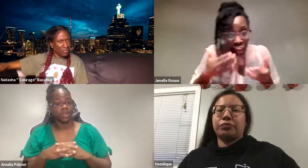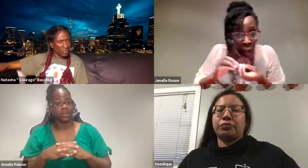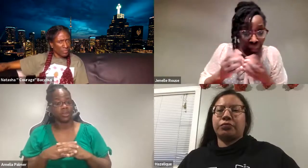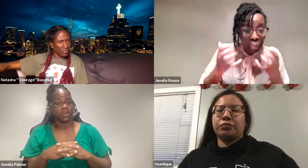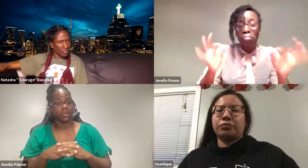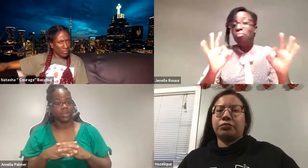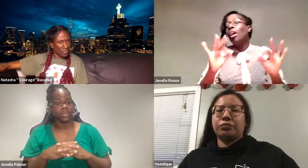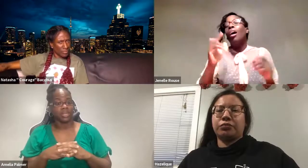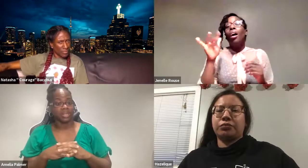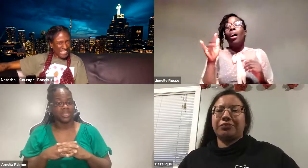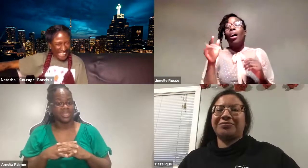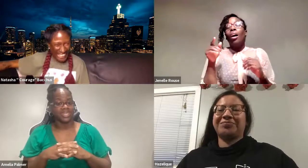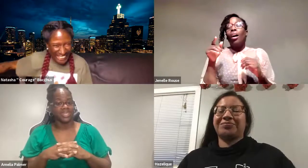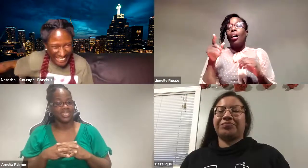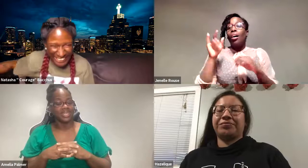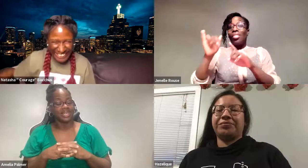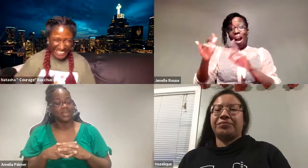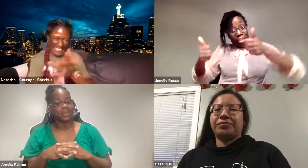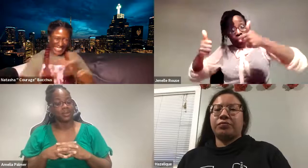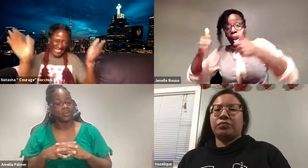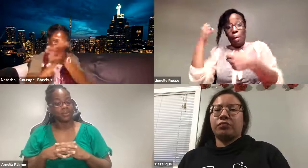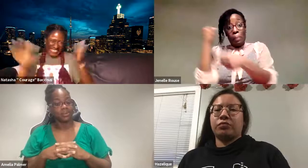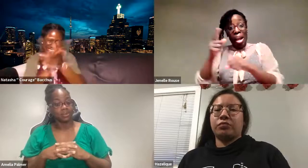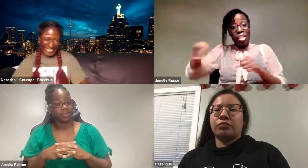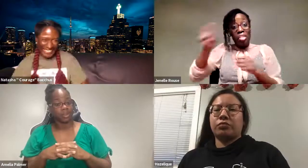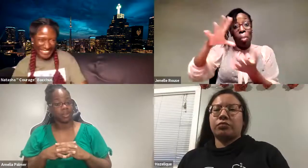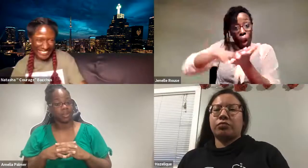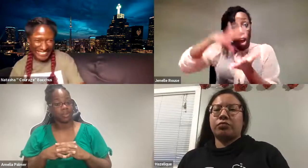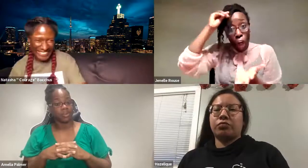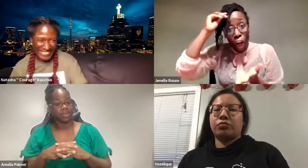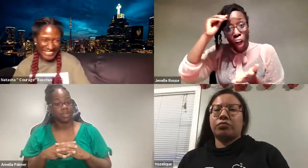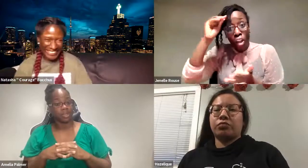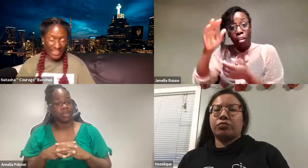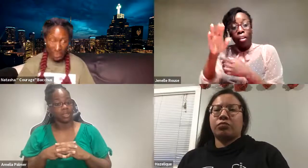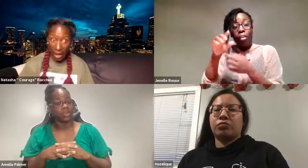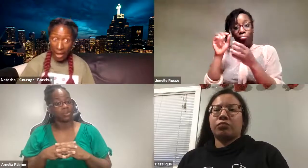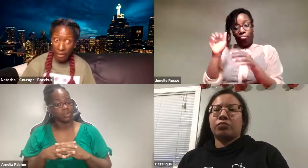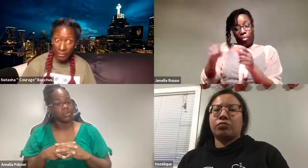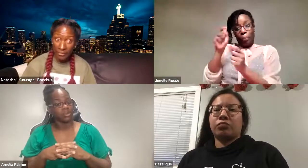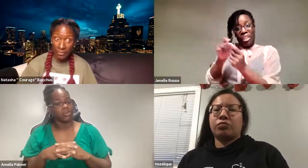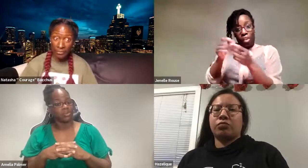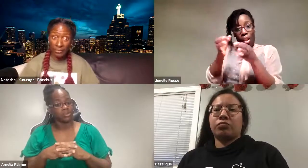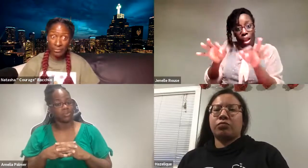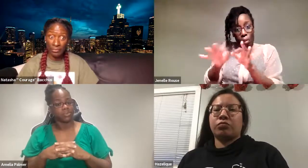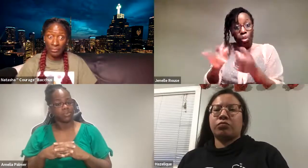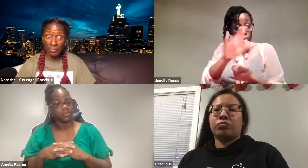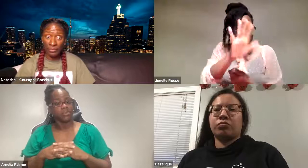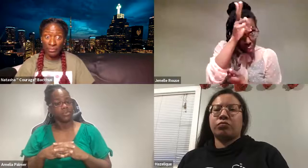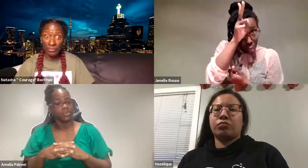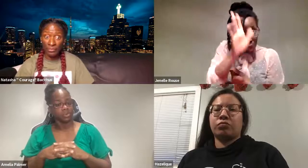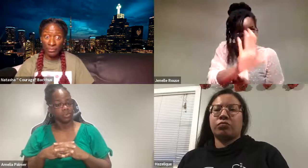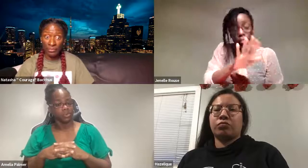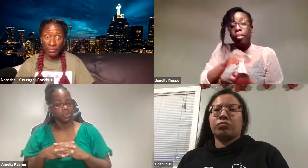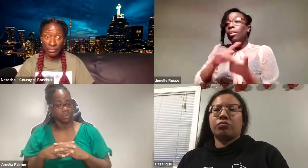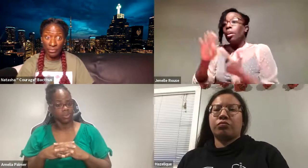i mean it's great we have so much to talk about. yes we're going to make quote unquote people learn